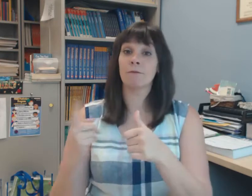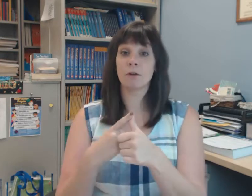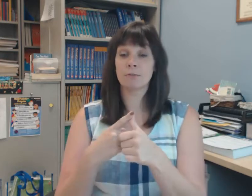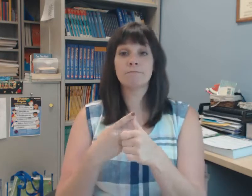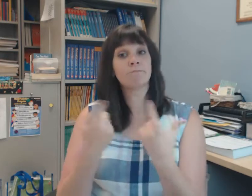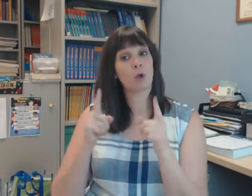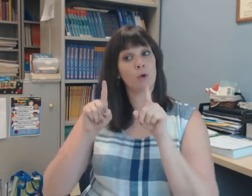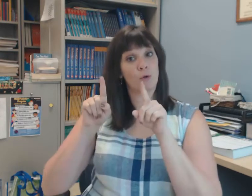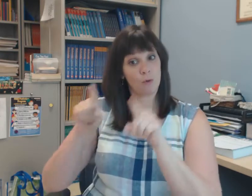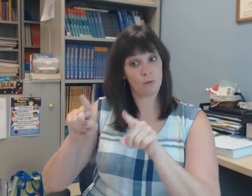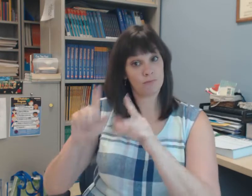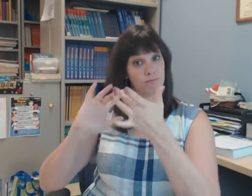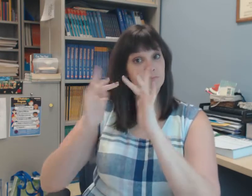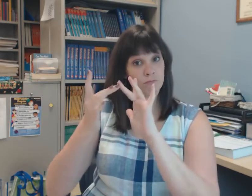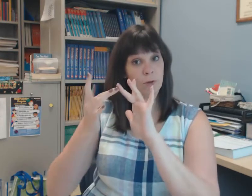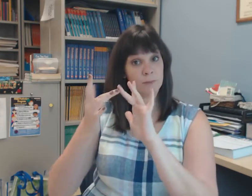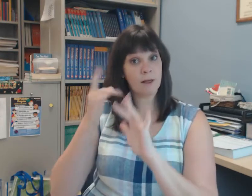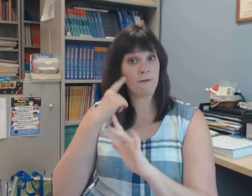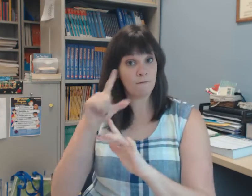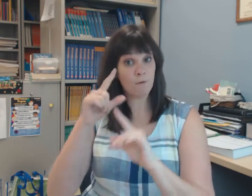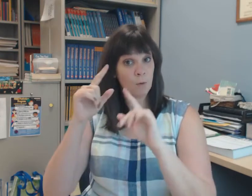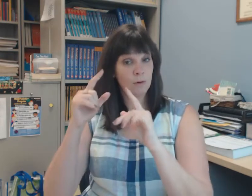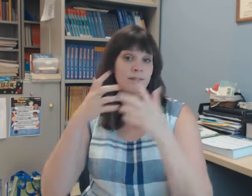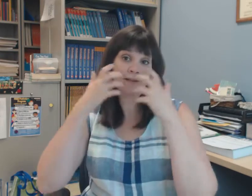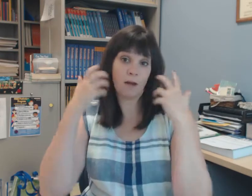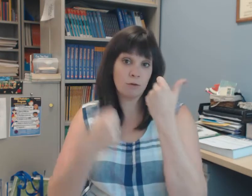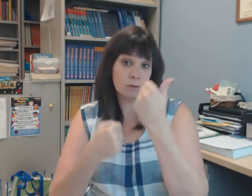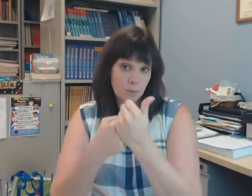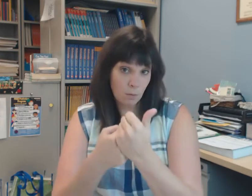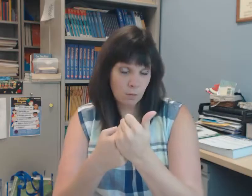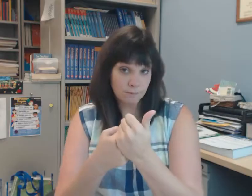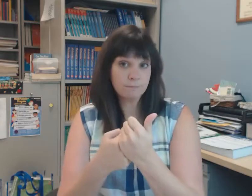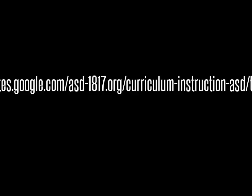First, go to that website for Tiger Support.